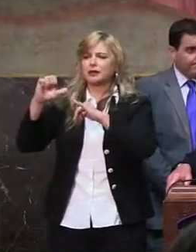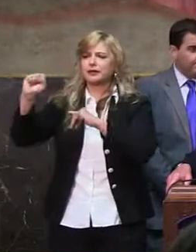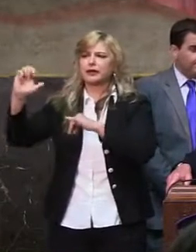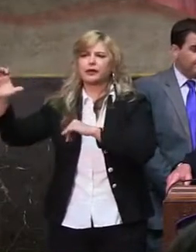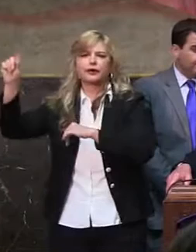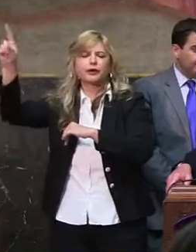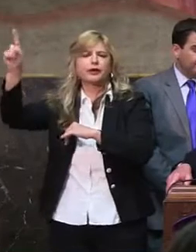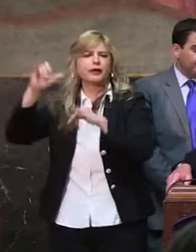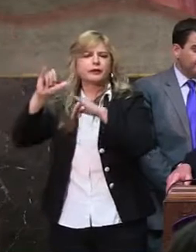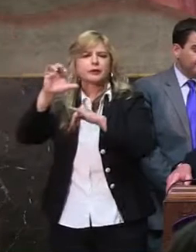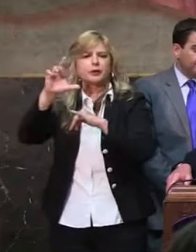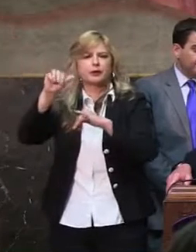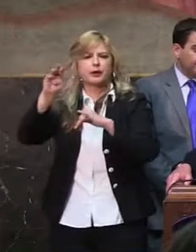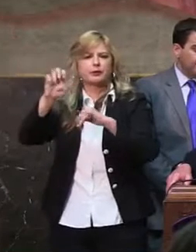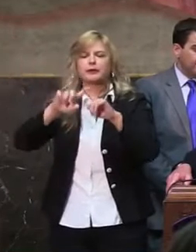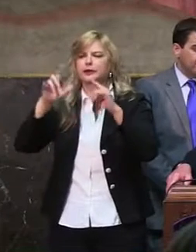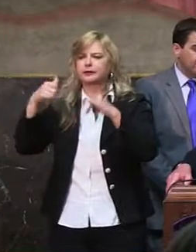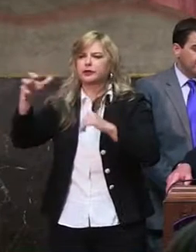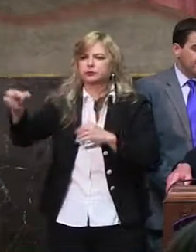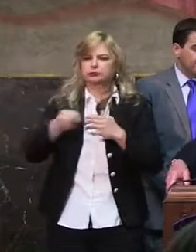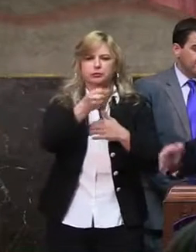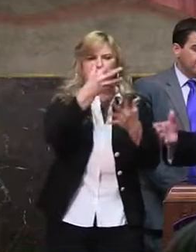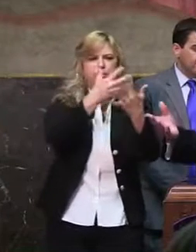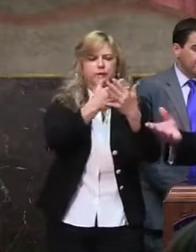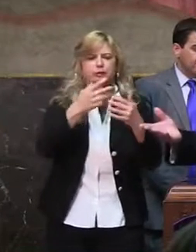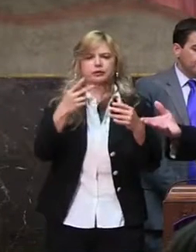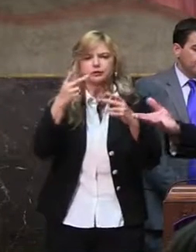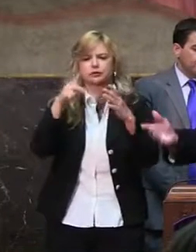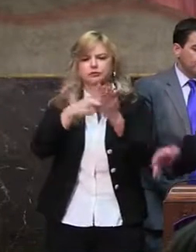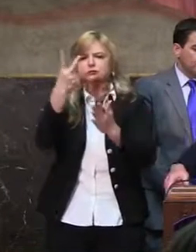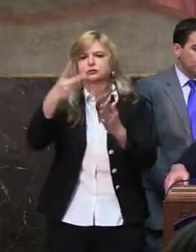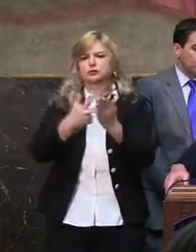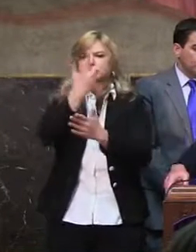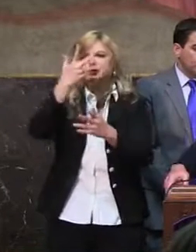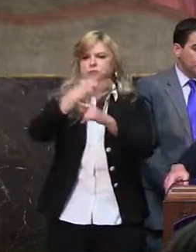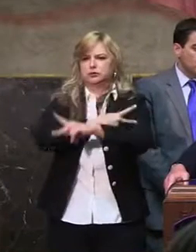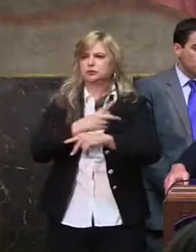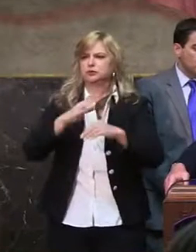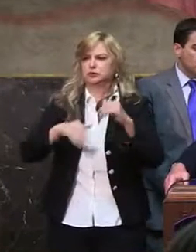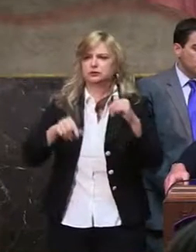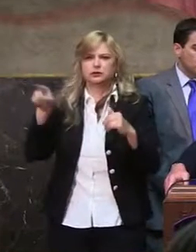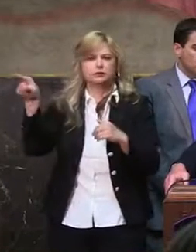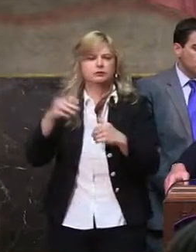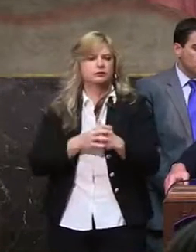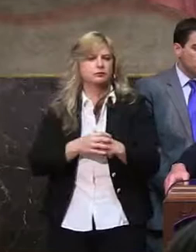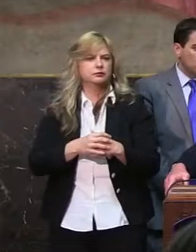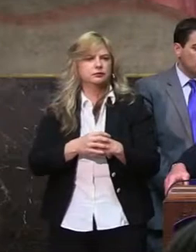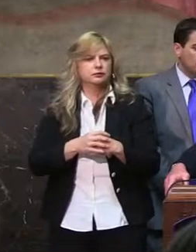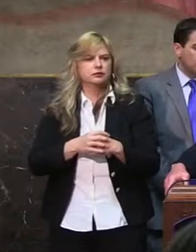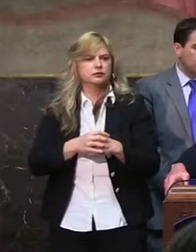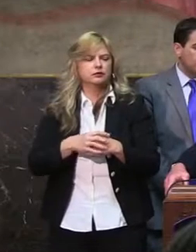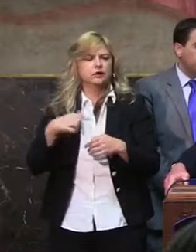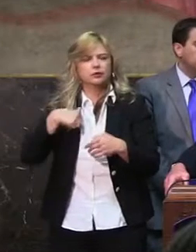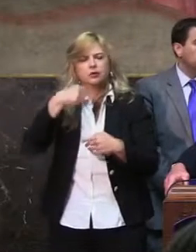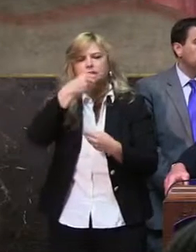three times what we do and they did and when we tell secretary LaVon to make